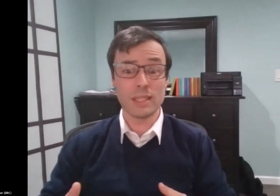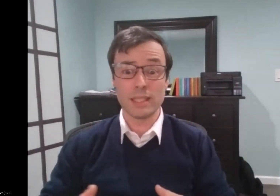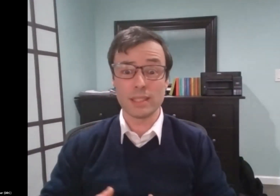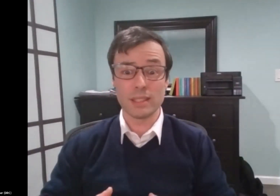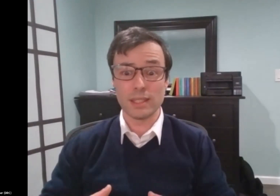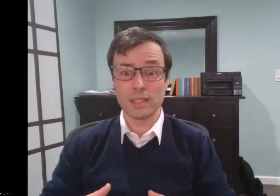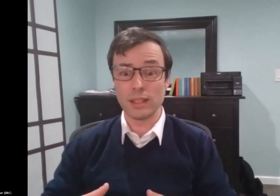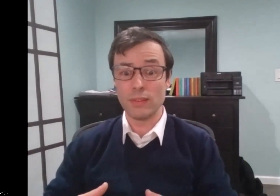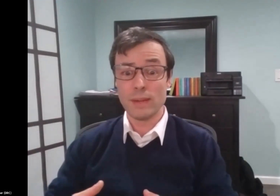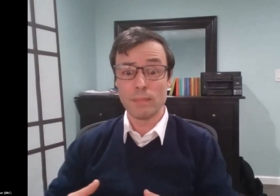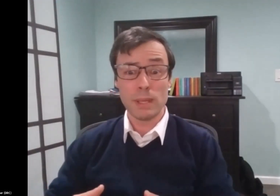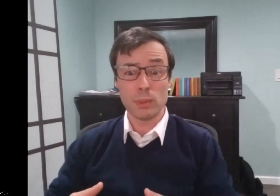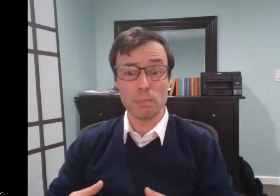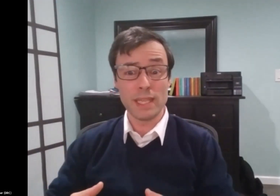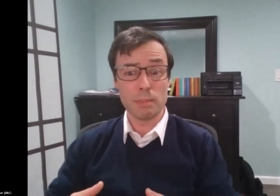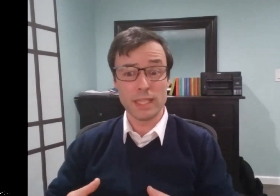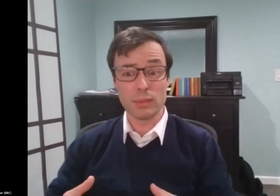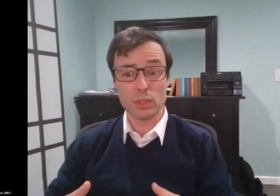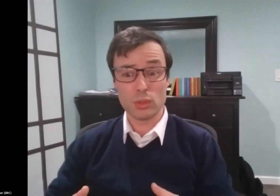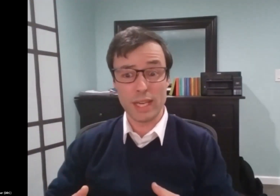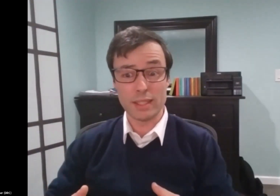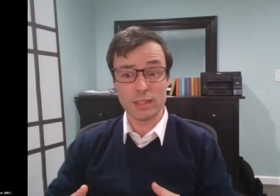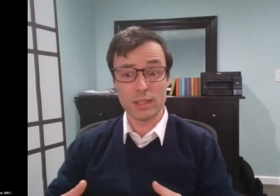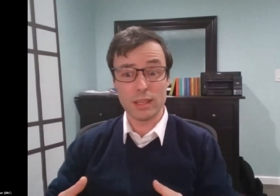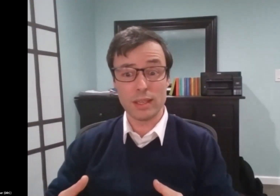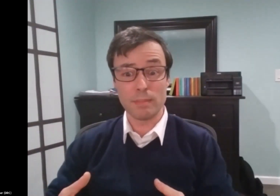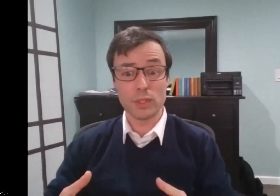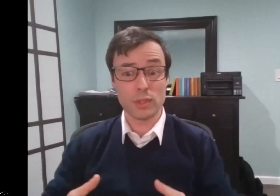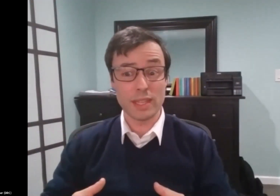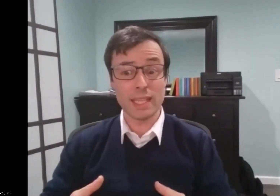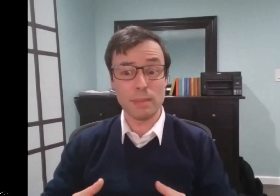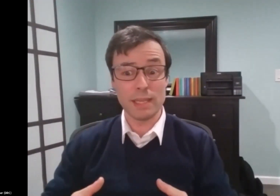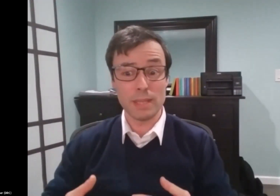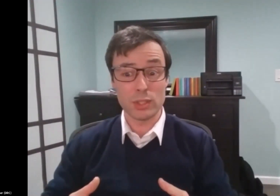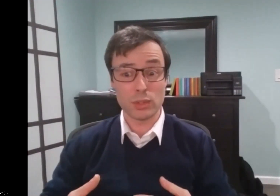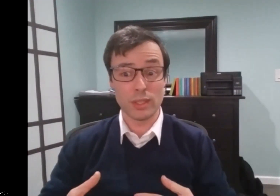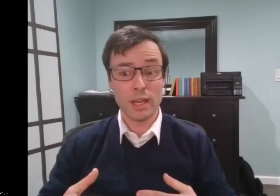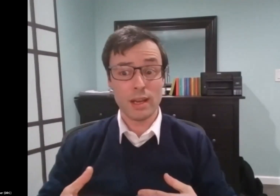prompt from a supporter to eat with it out in the hospital